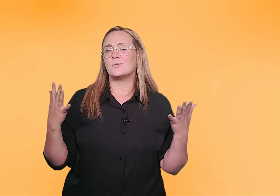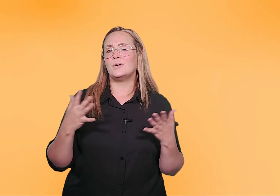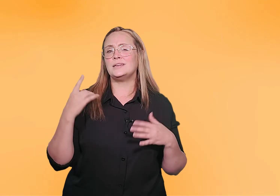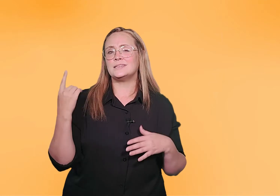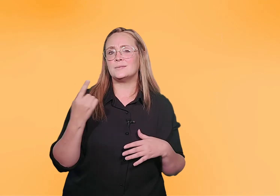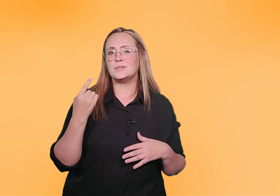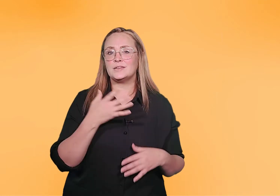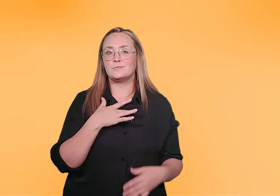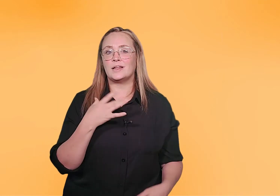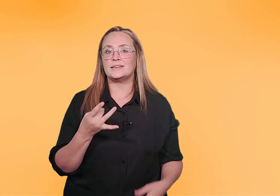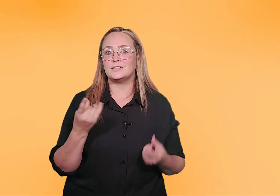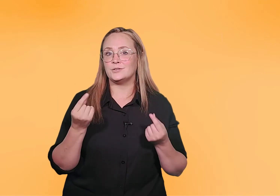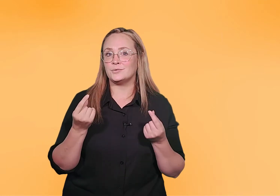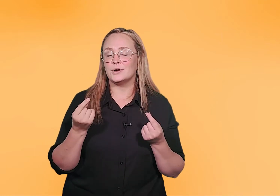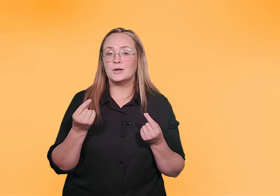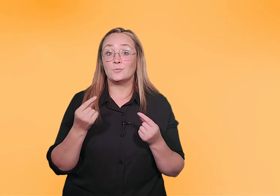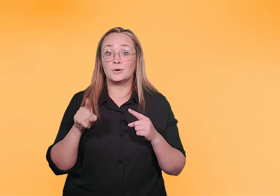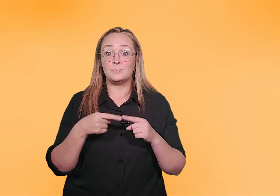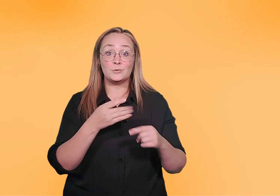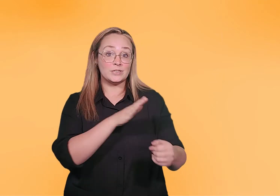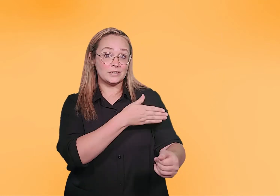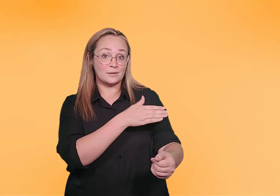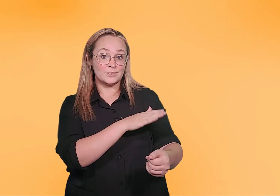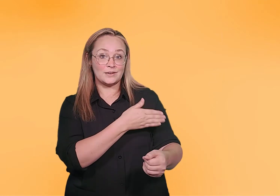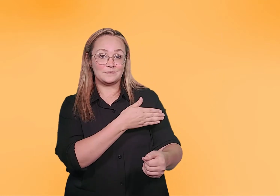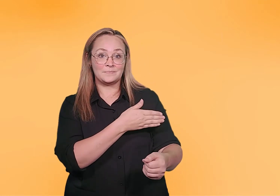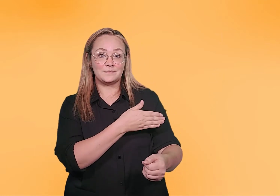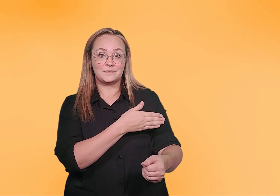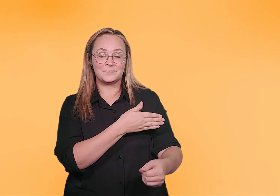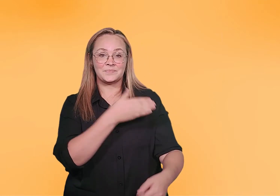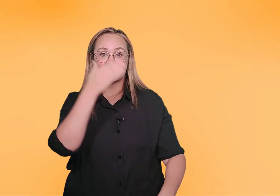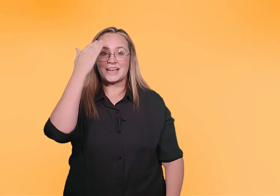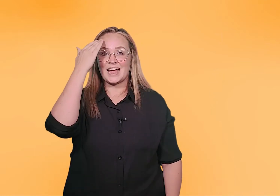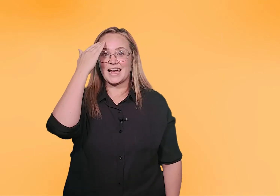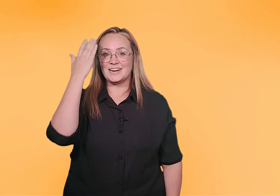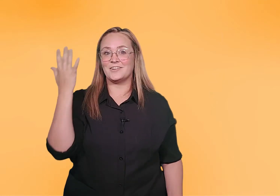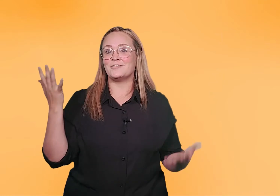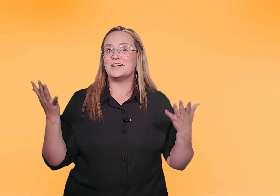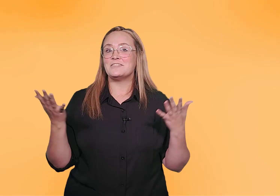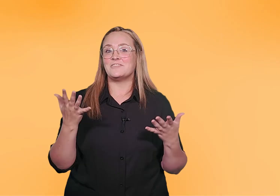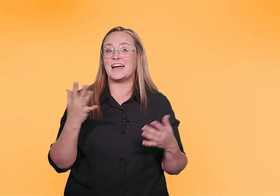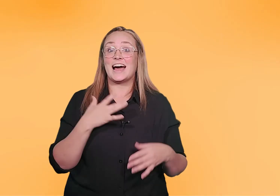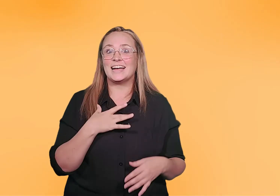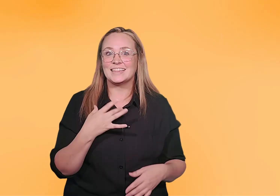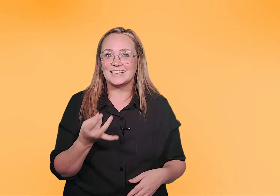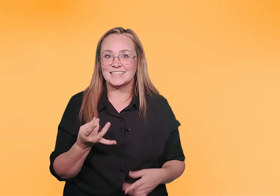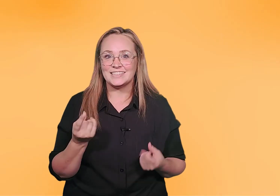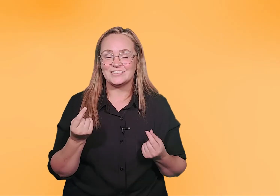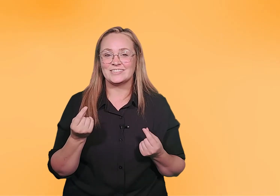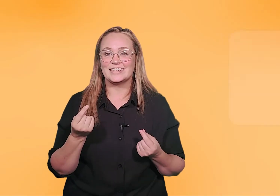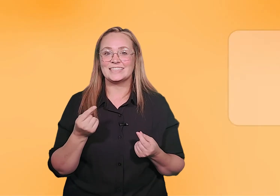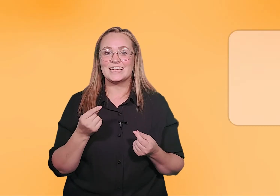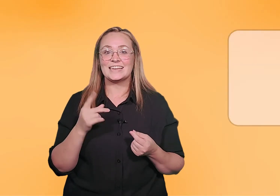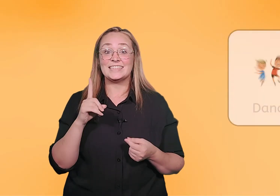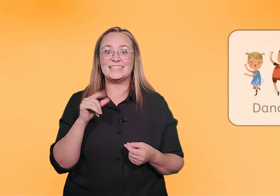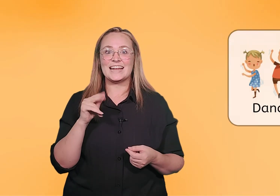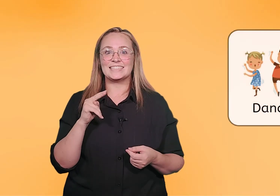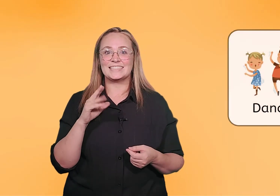What is something you like to do when music comes on? I know what I like to do is dance.